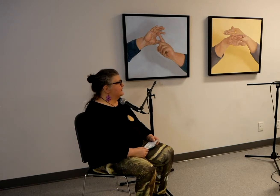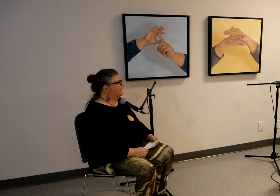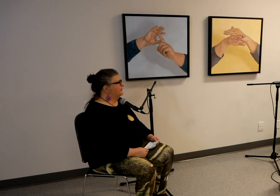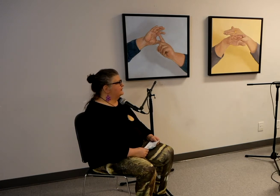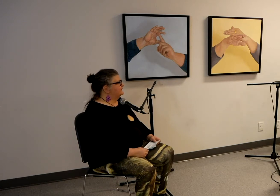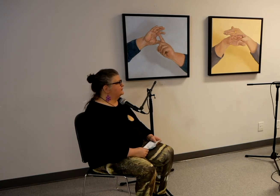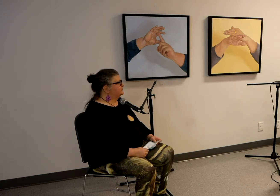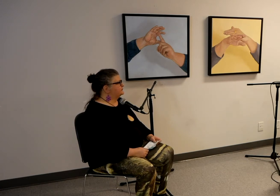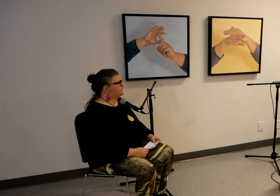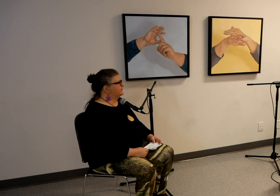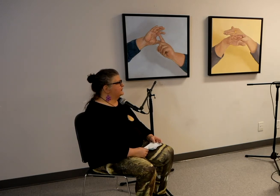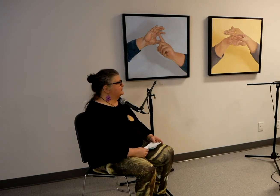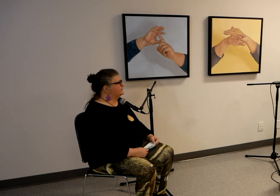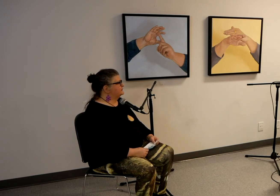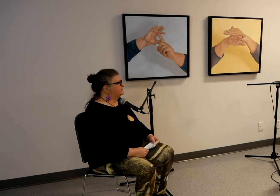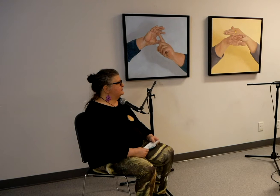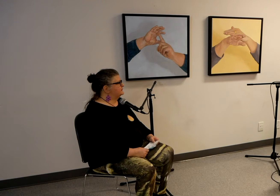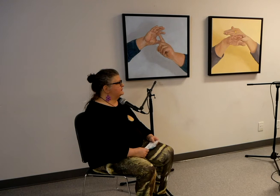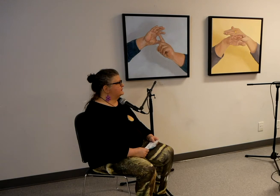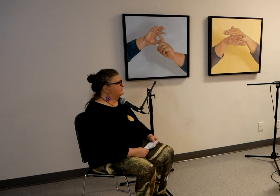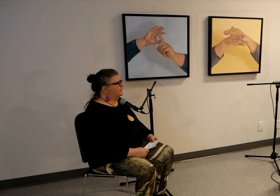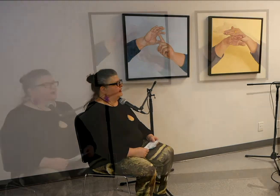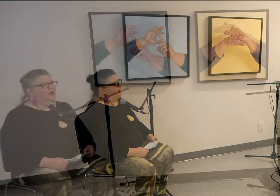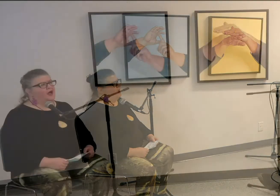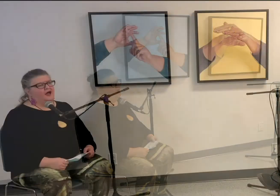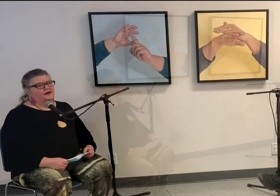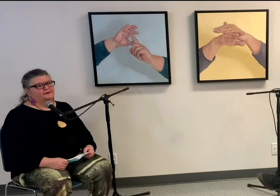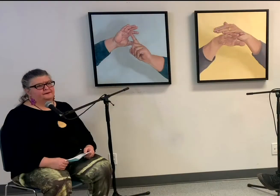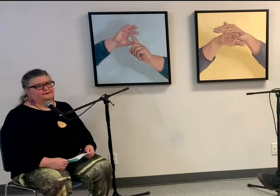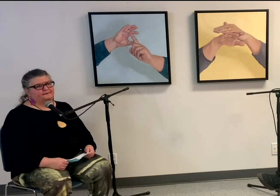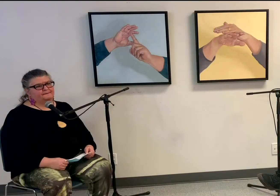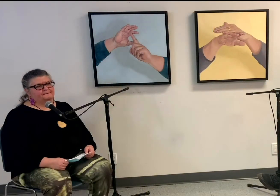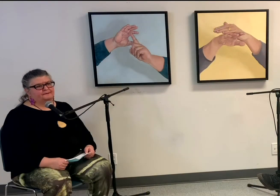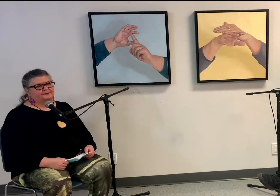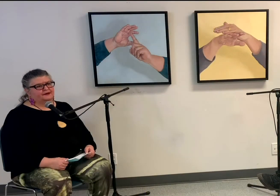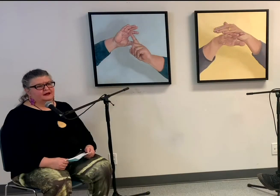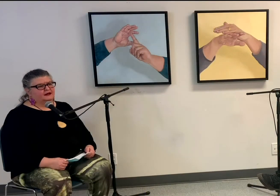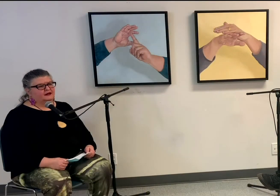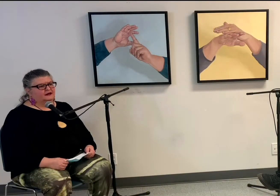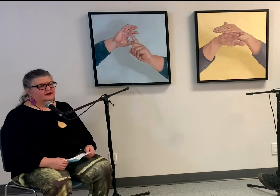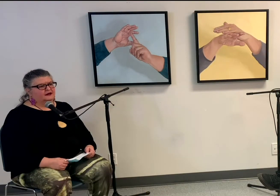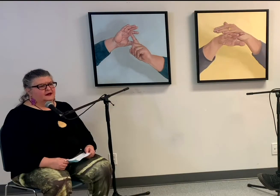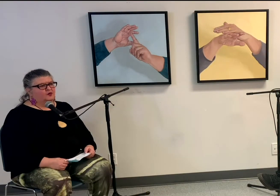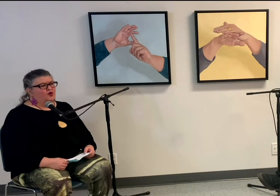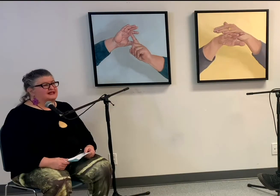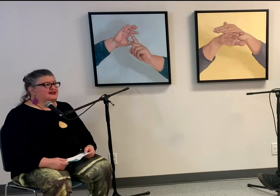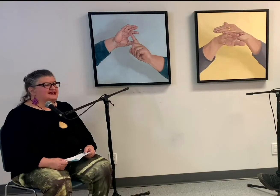Do you think is there anything out there that you think would be really useful for people to hear? Um, More signage?